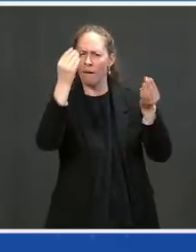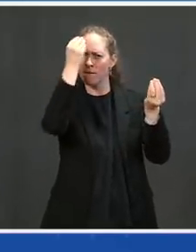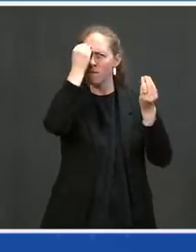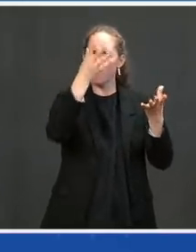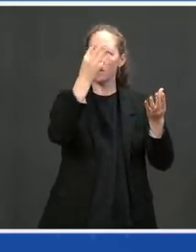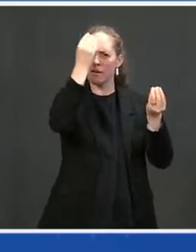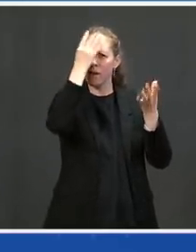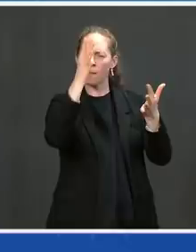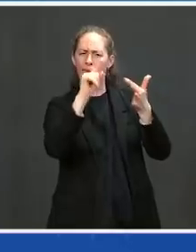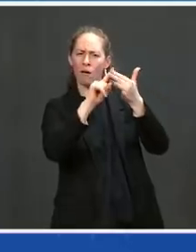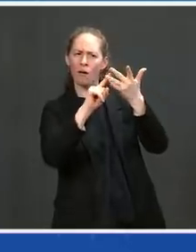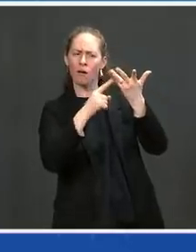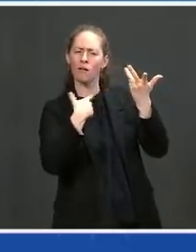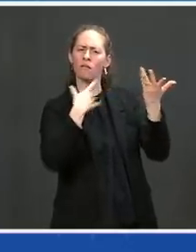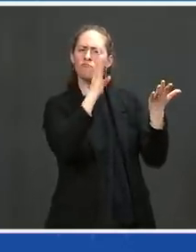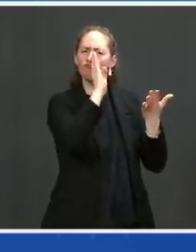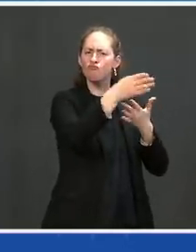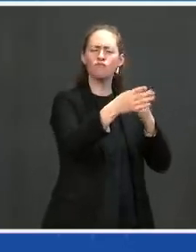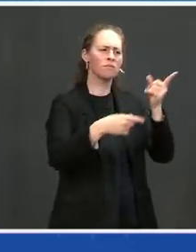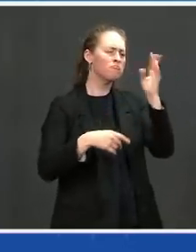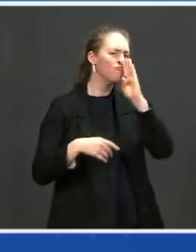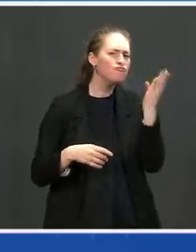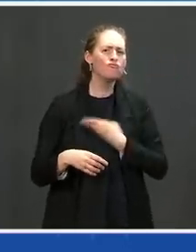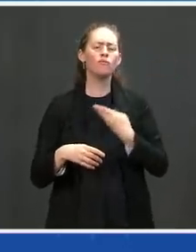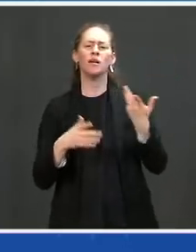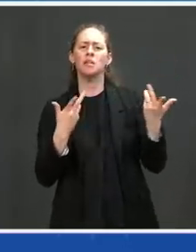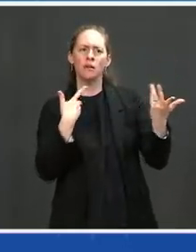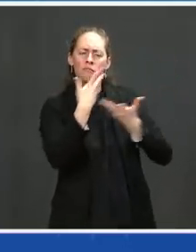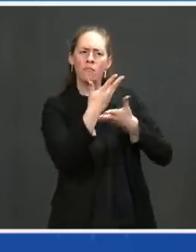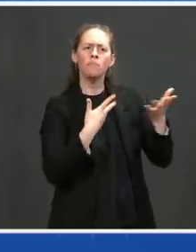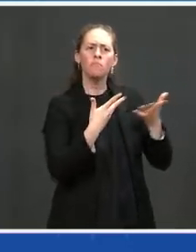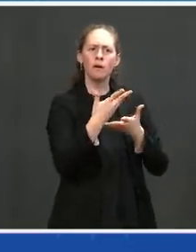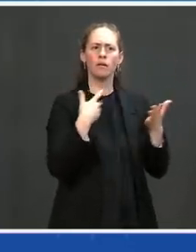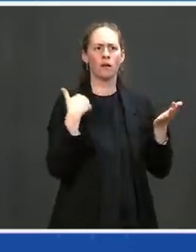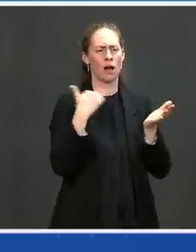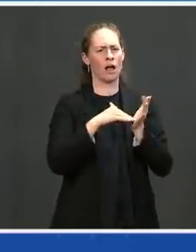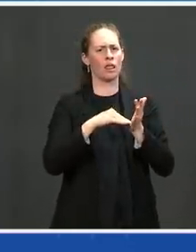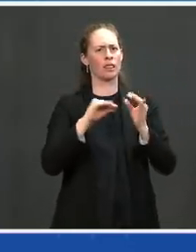I made it clear to him again what I've told him in person on several occasions: